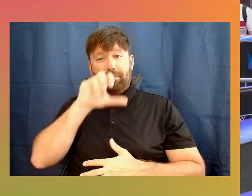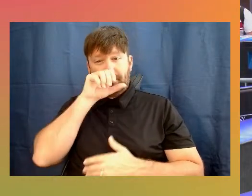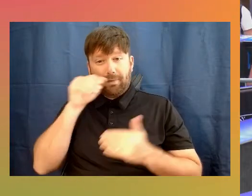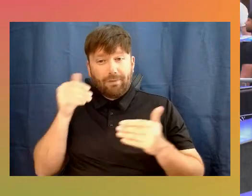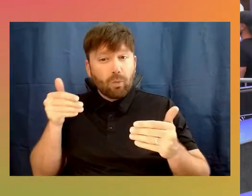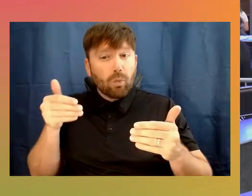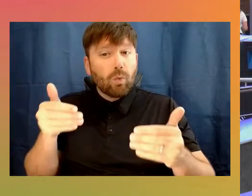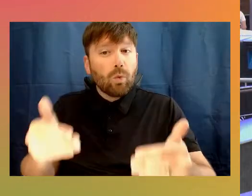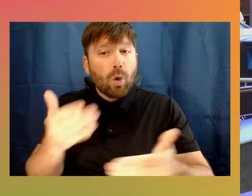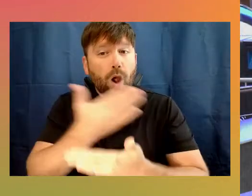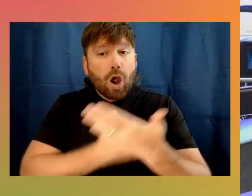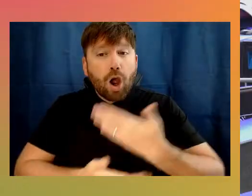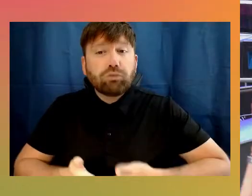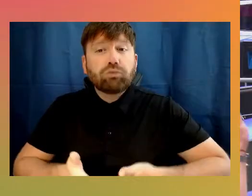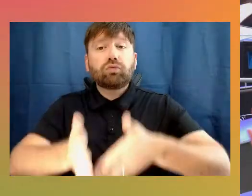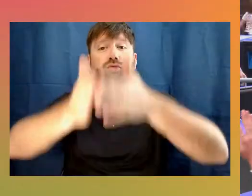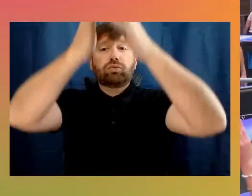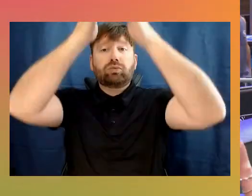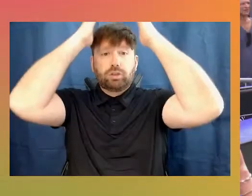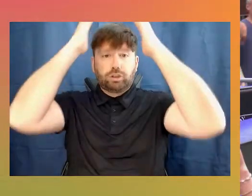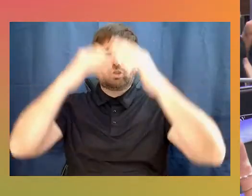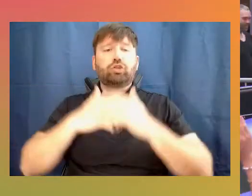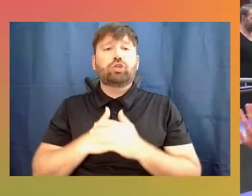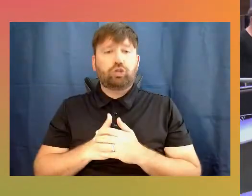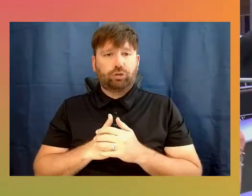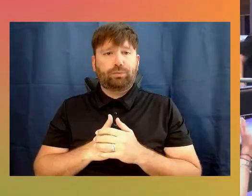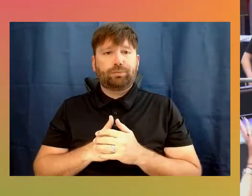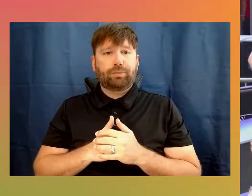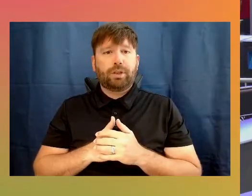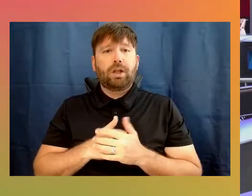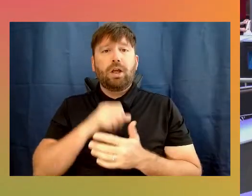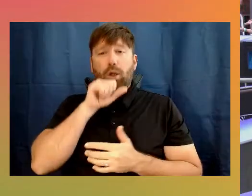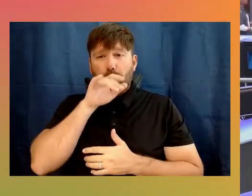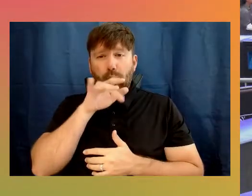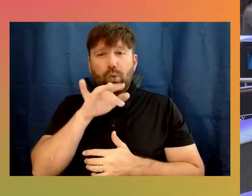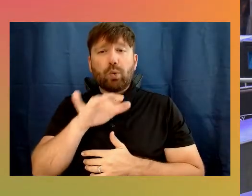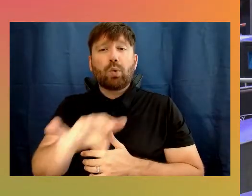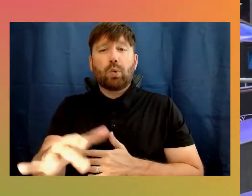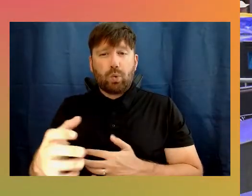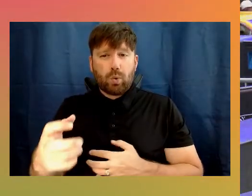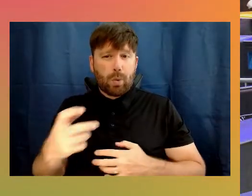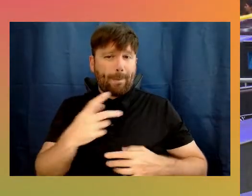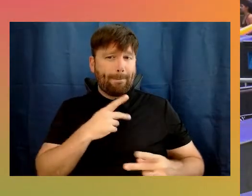SHIFT IT BACK NOW. HALF SPLIT. ARMS REACH.